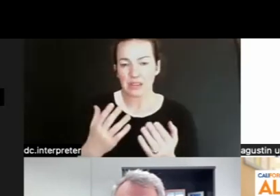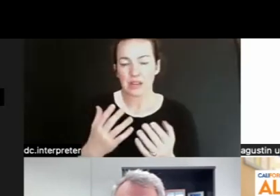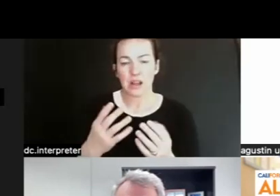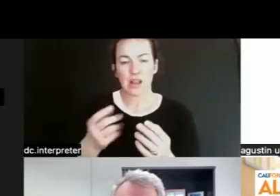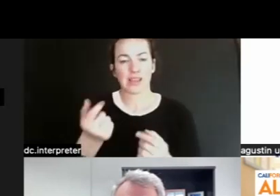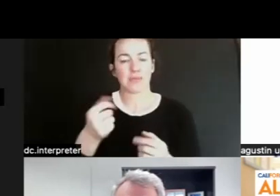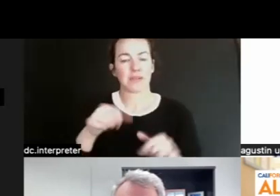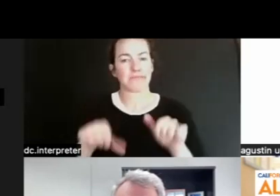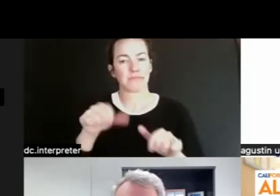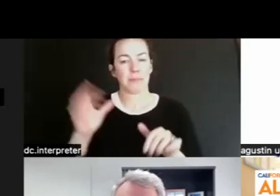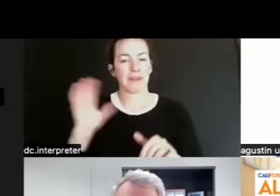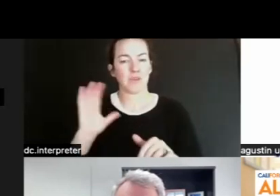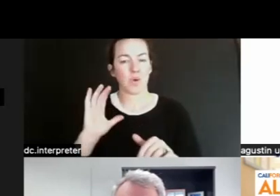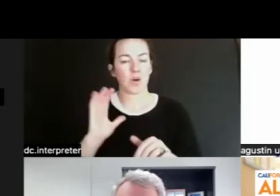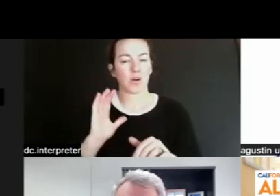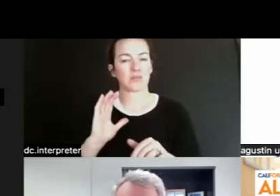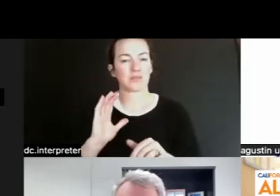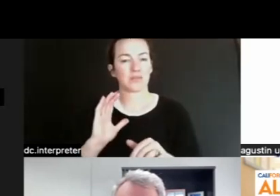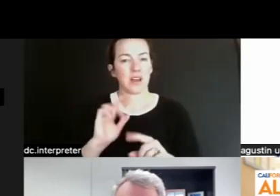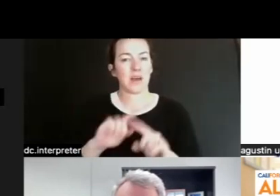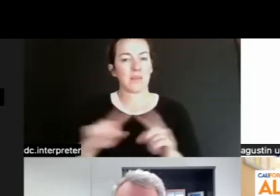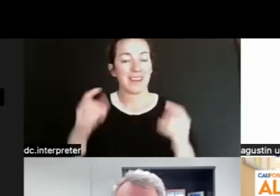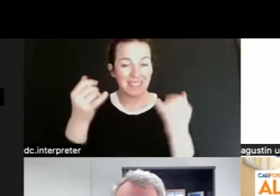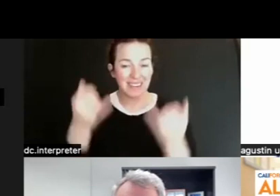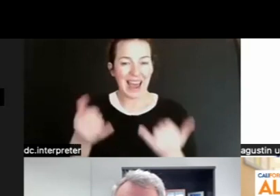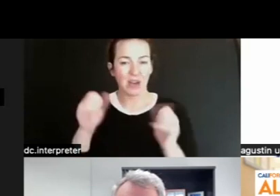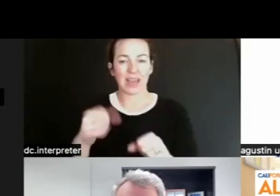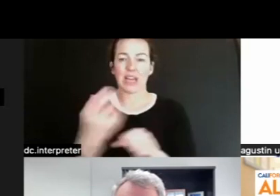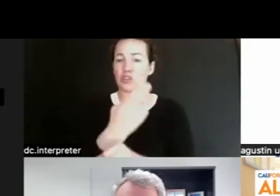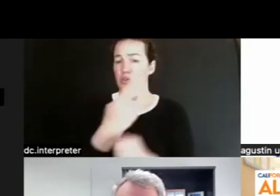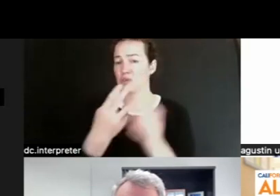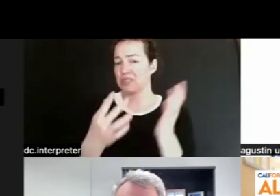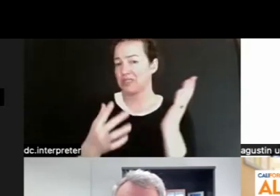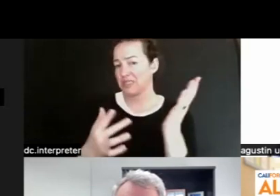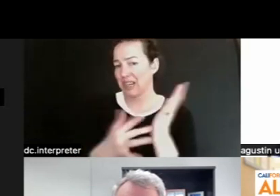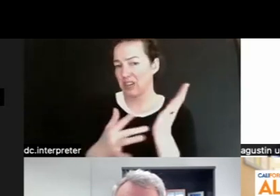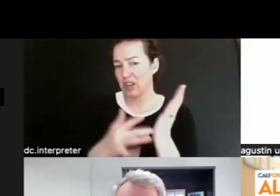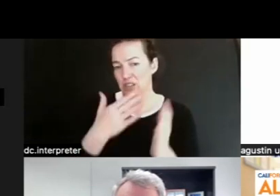the pandemic, but are are they really able to use it at the at the highest levels where they